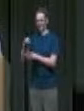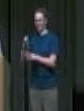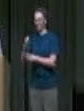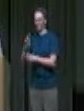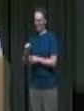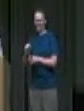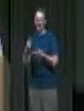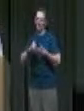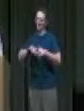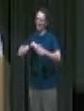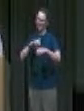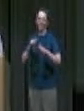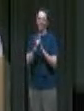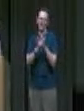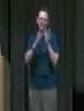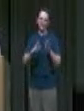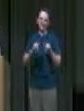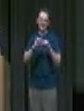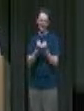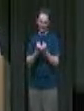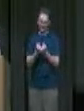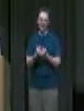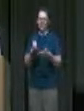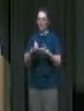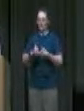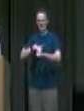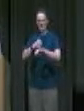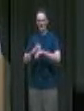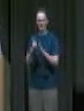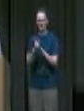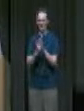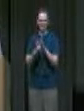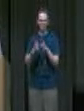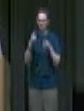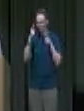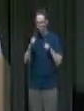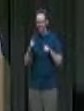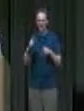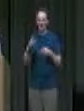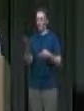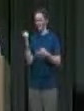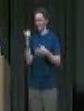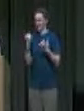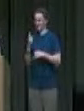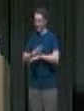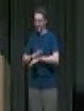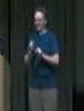earlier today uh to get it to where where it was where we were able to to um work with the partners